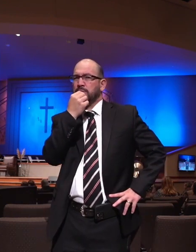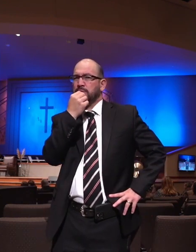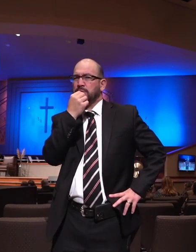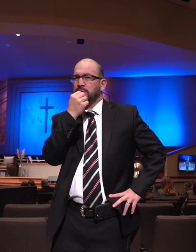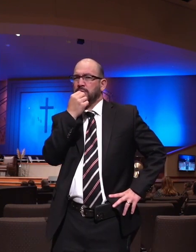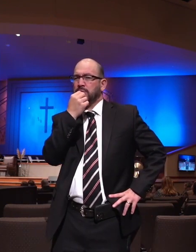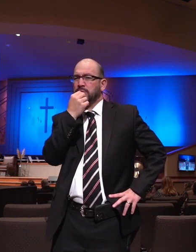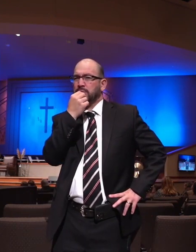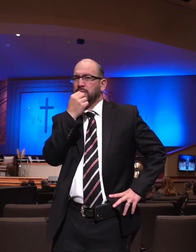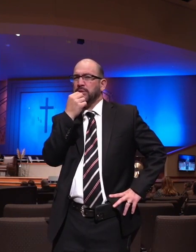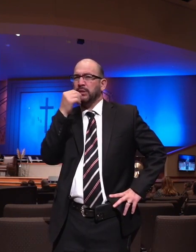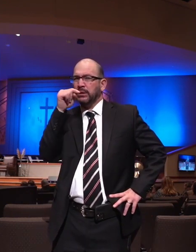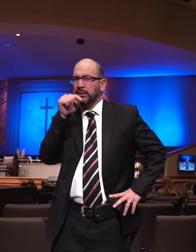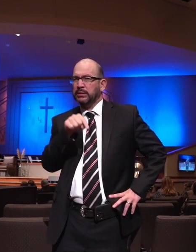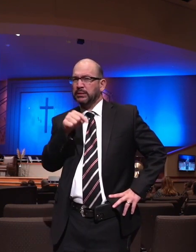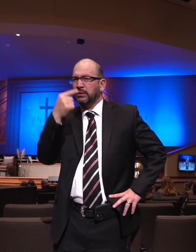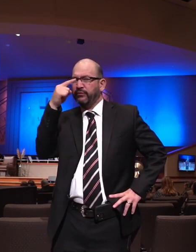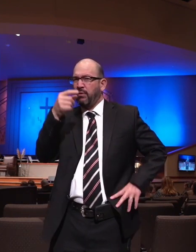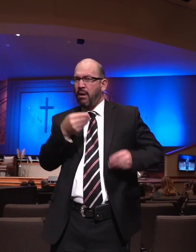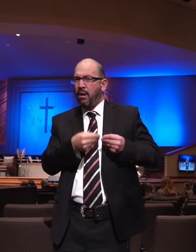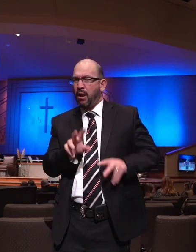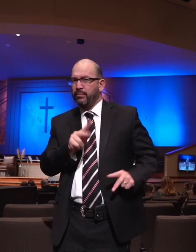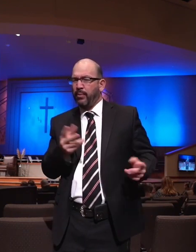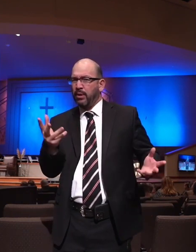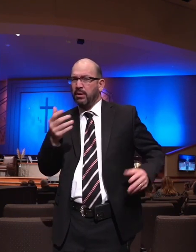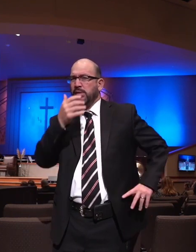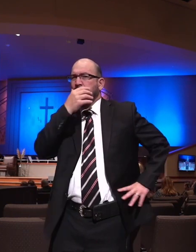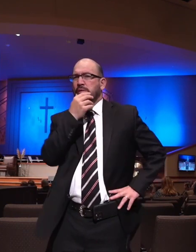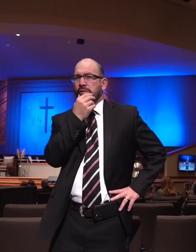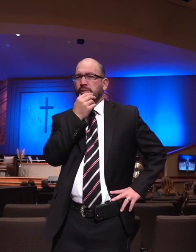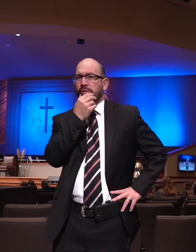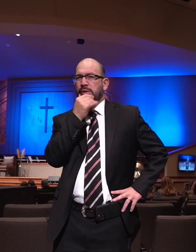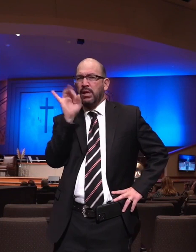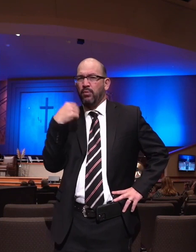men this is supposed to be for lost men and If all we're going to do is fill our